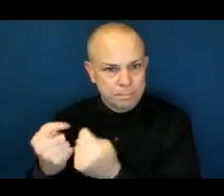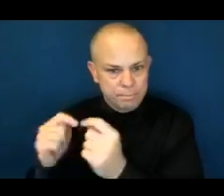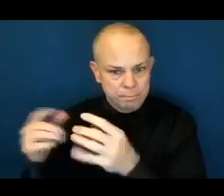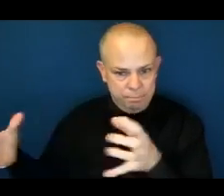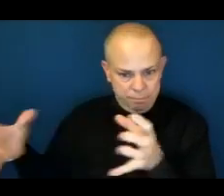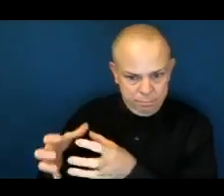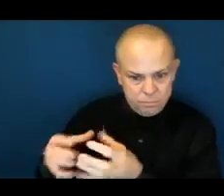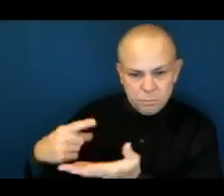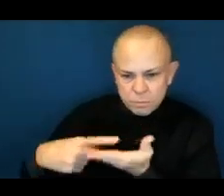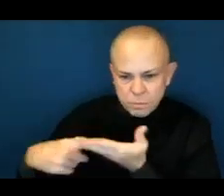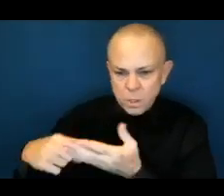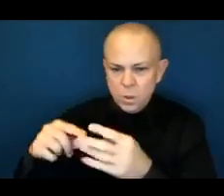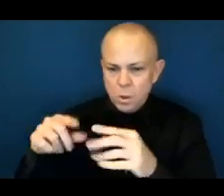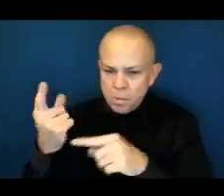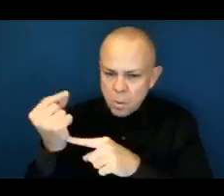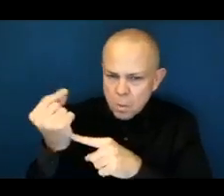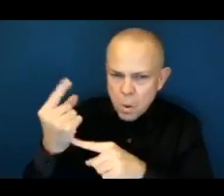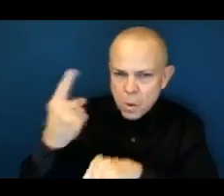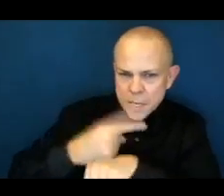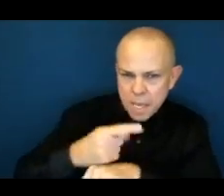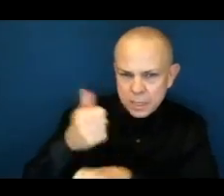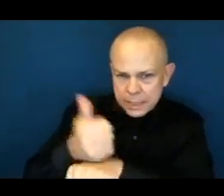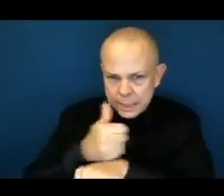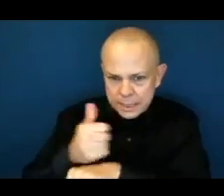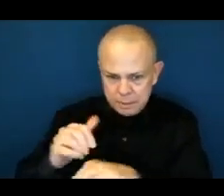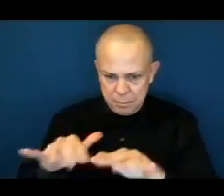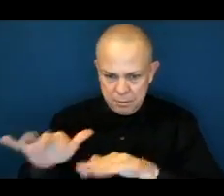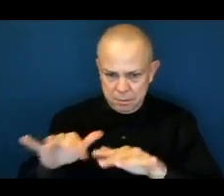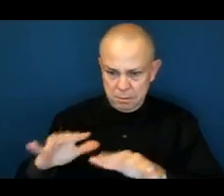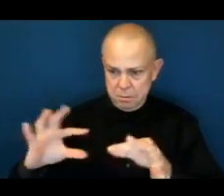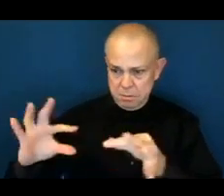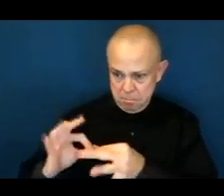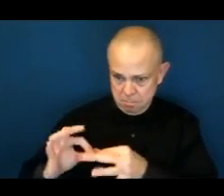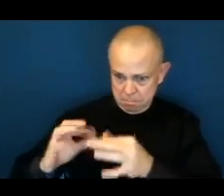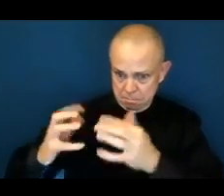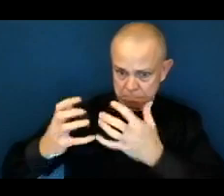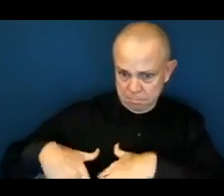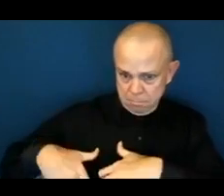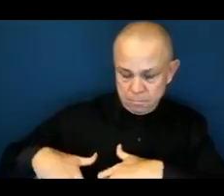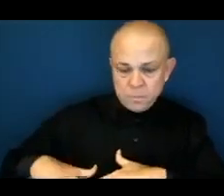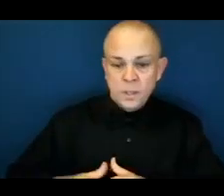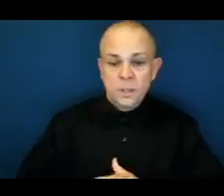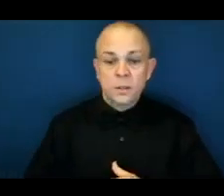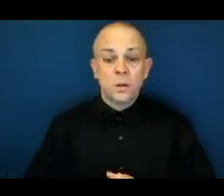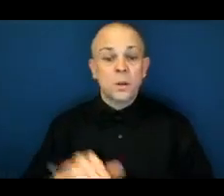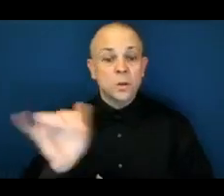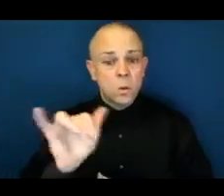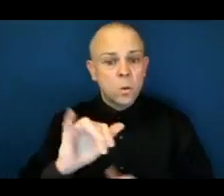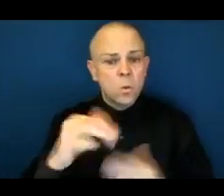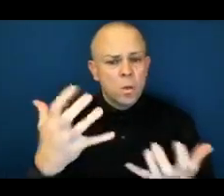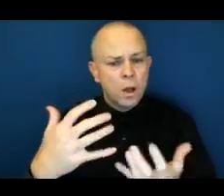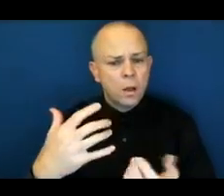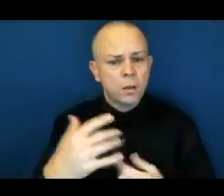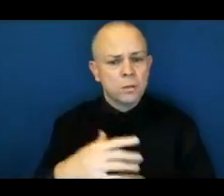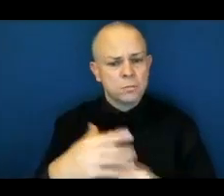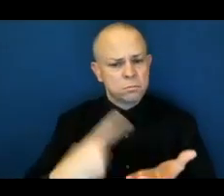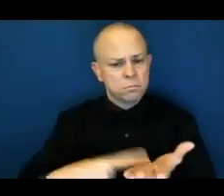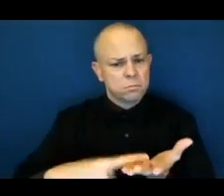completed uh in addition to just to talk about some of the the the smokes the interior stuff that we've